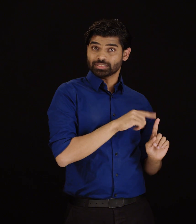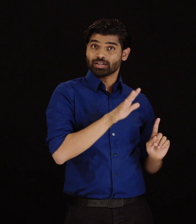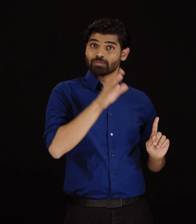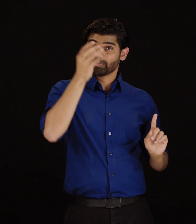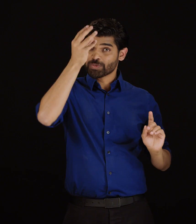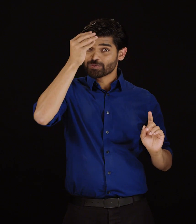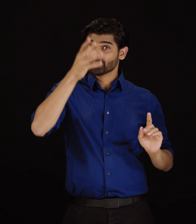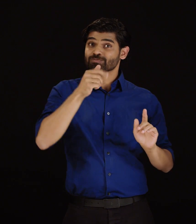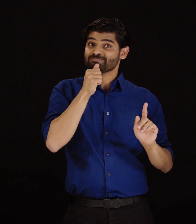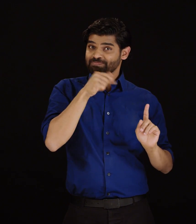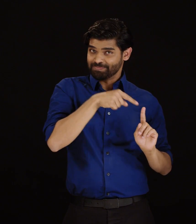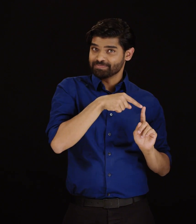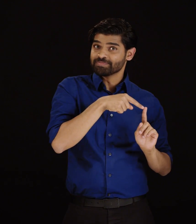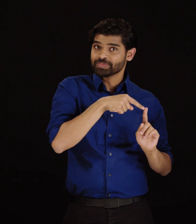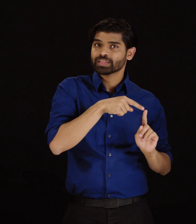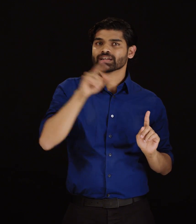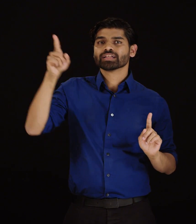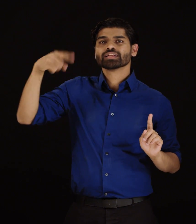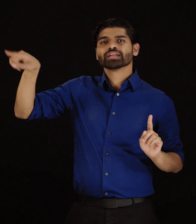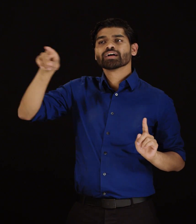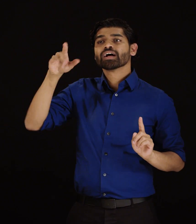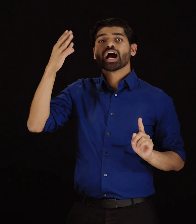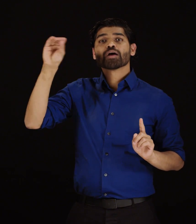customers’ personal information.